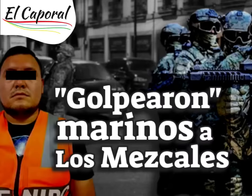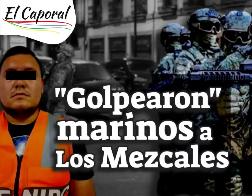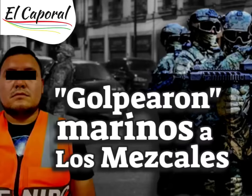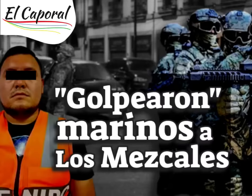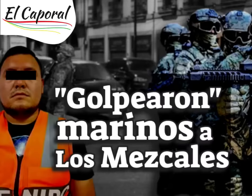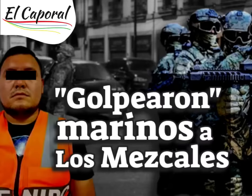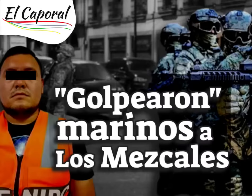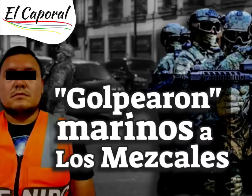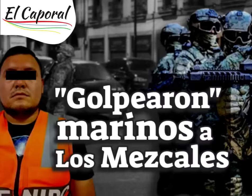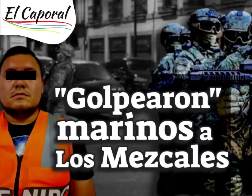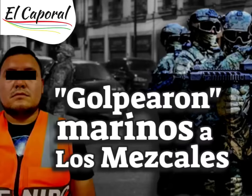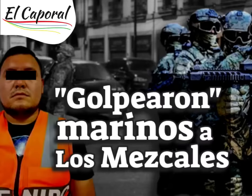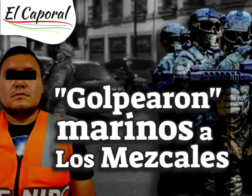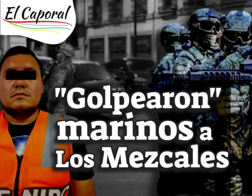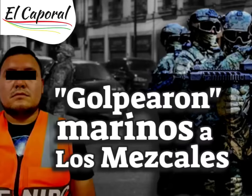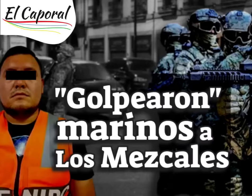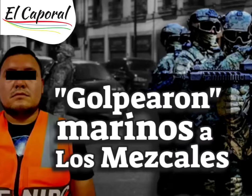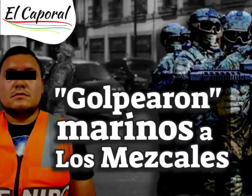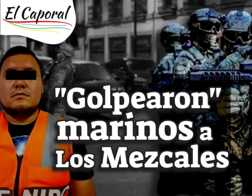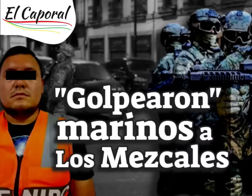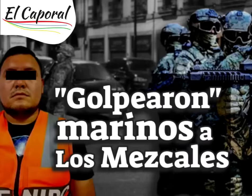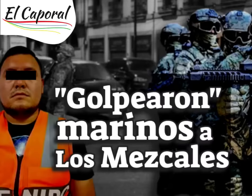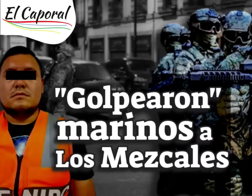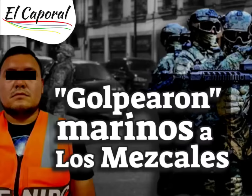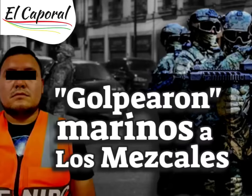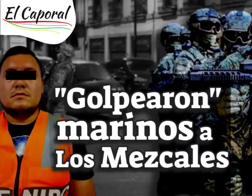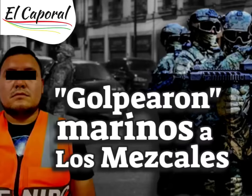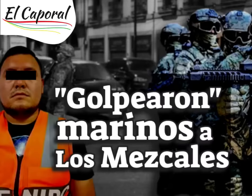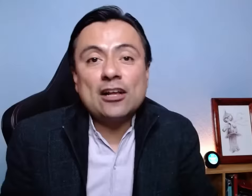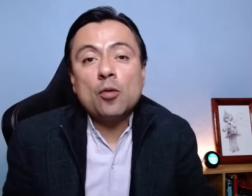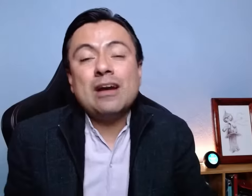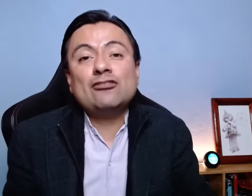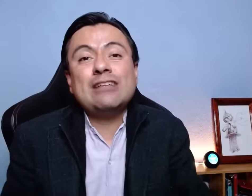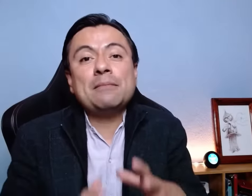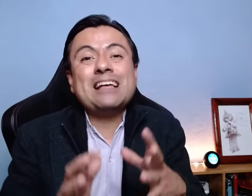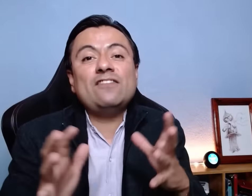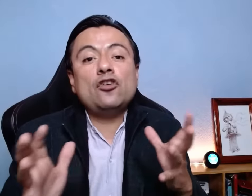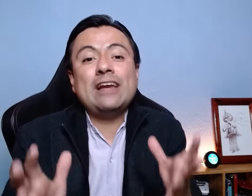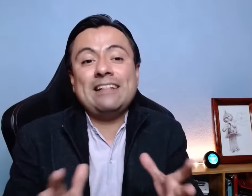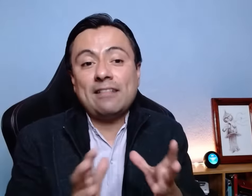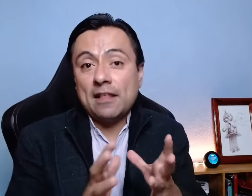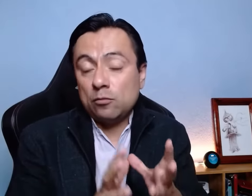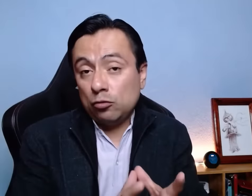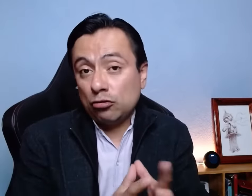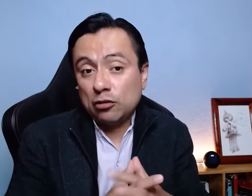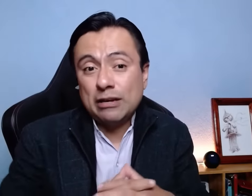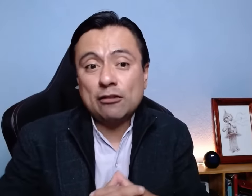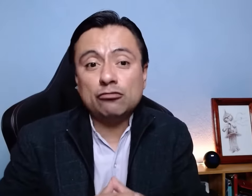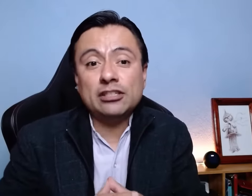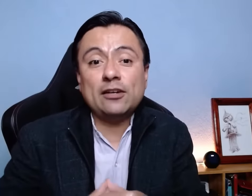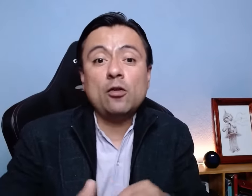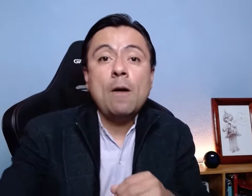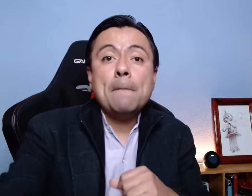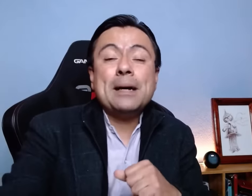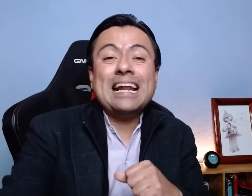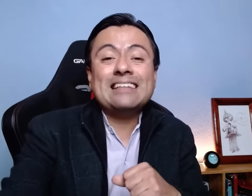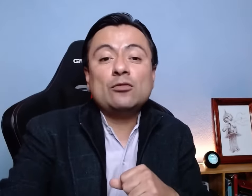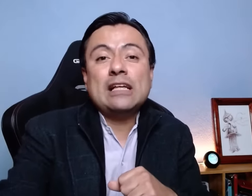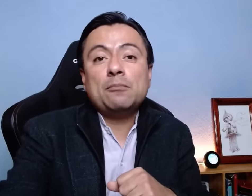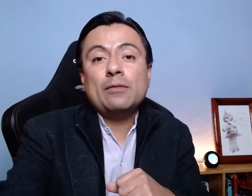Colima that has placed her in the top 3 of the most violent states in the country and Colima capital as the city with the most violent in the world according to the advice for